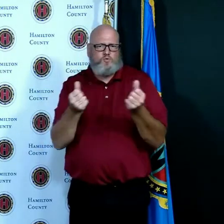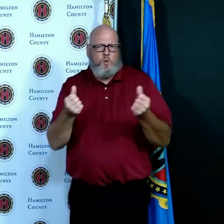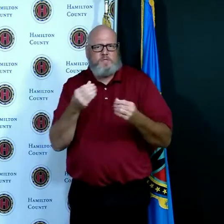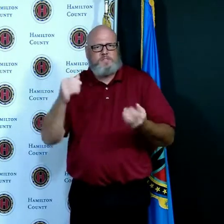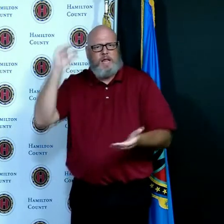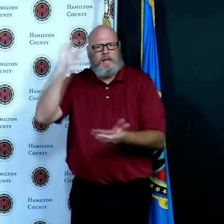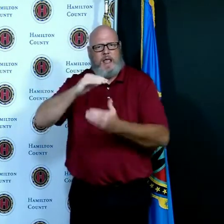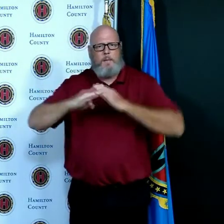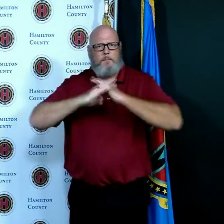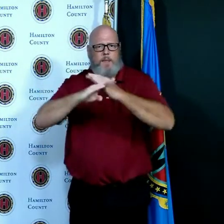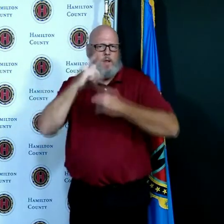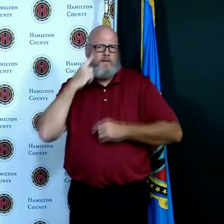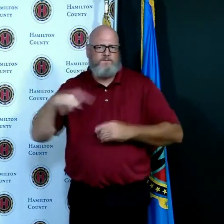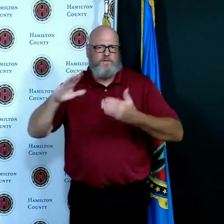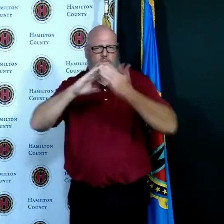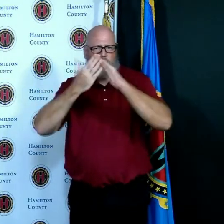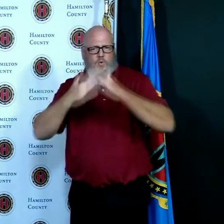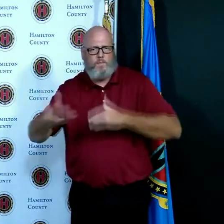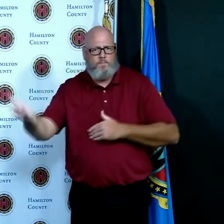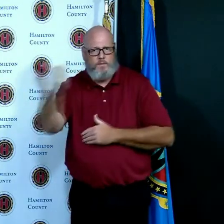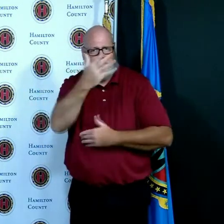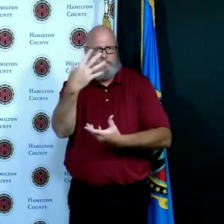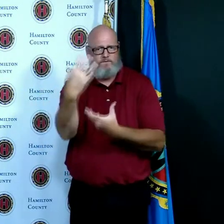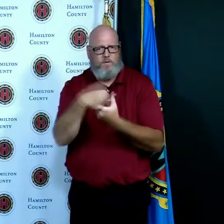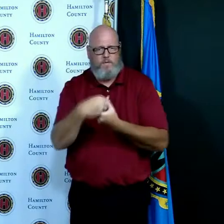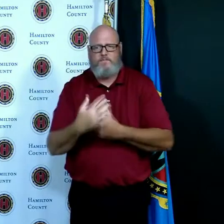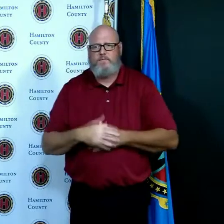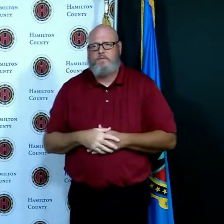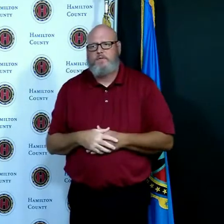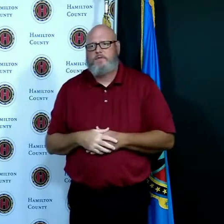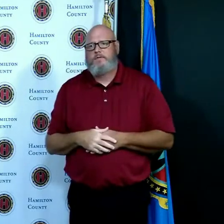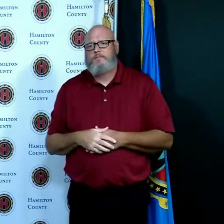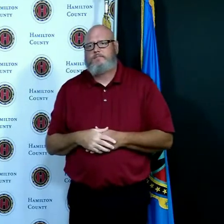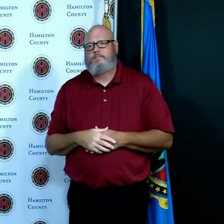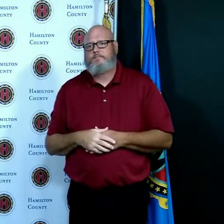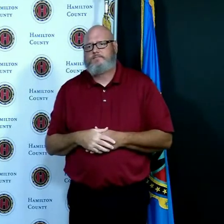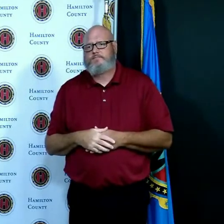the most critical part so again healthcollab.org/testandprotect